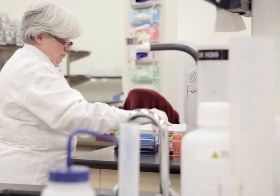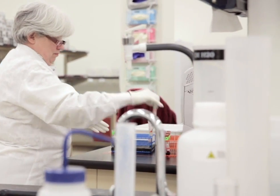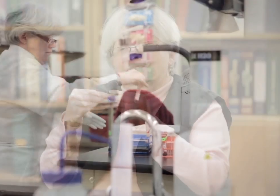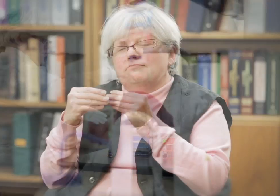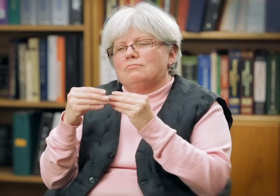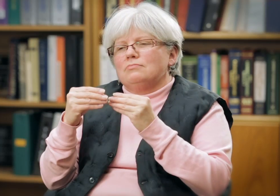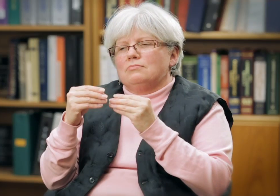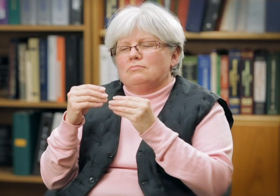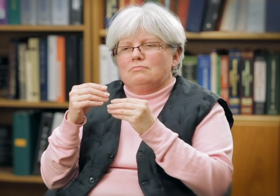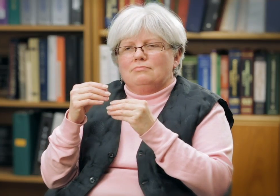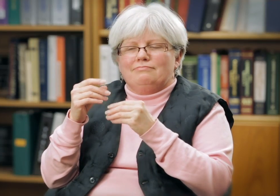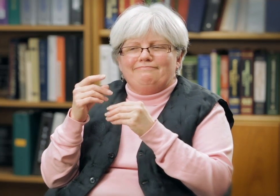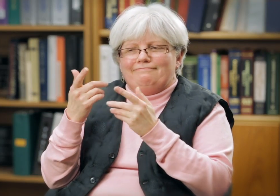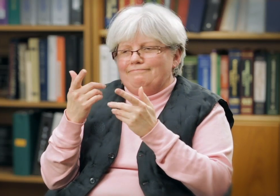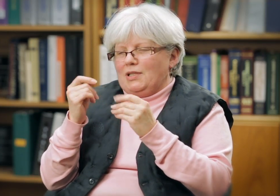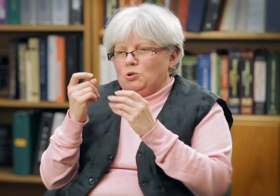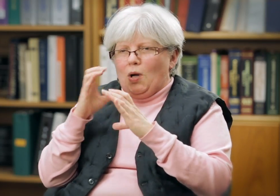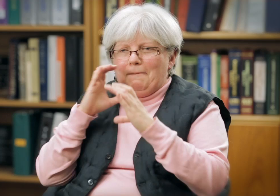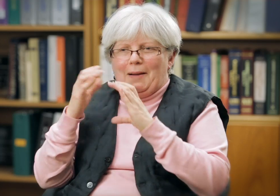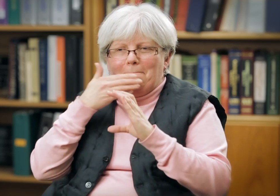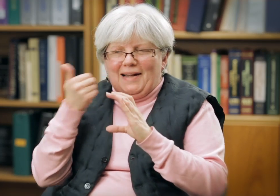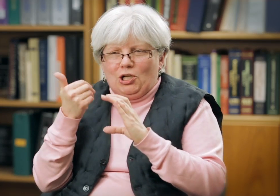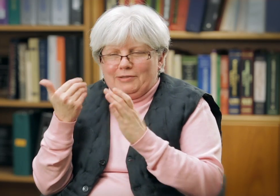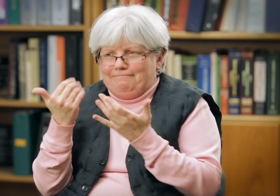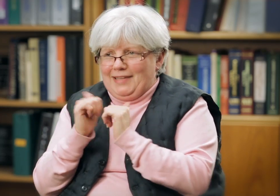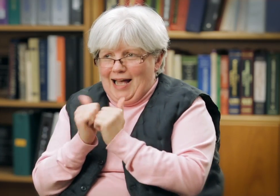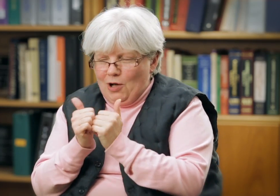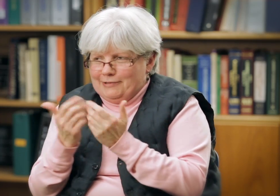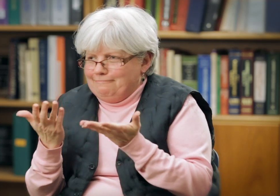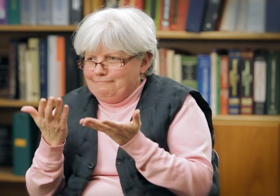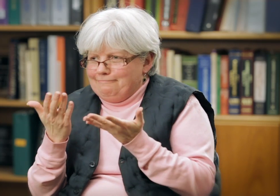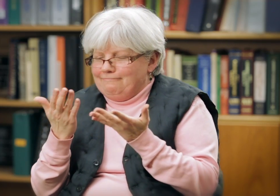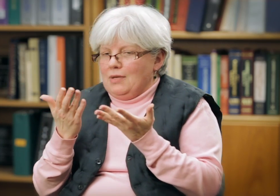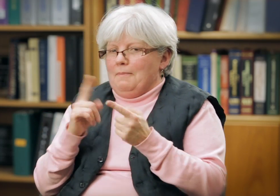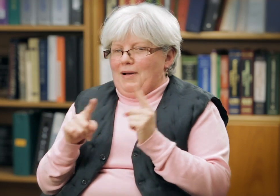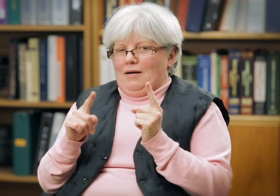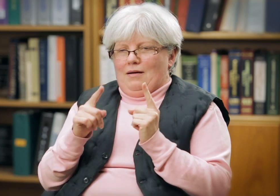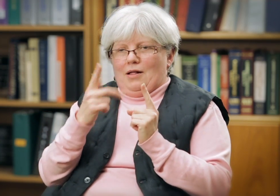I wished there was some way to be able to communicate better,